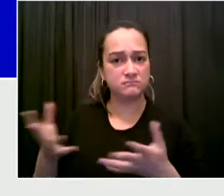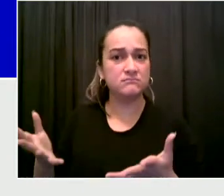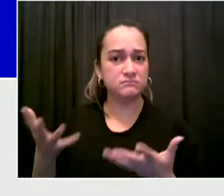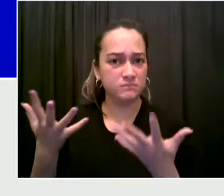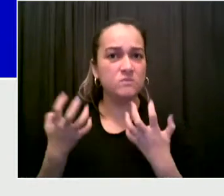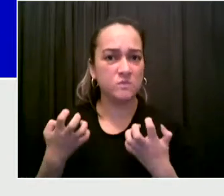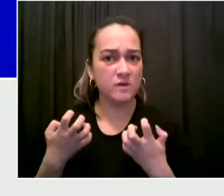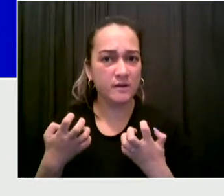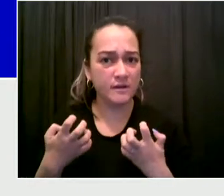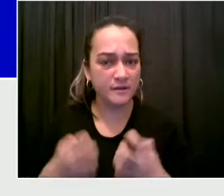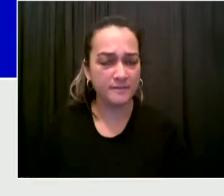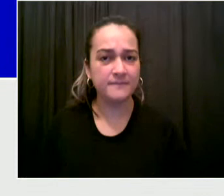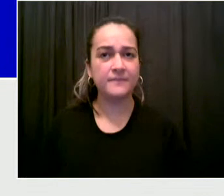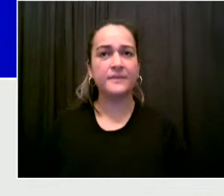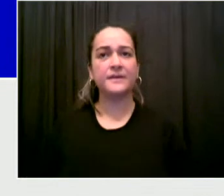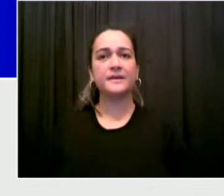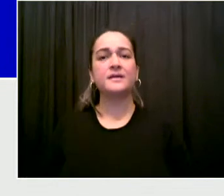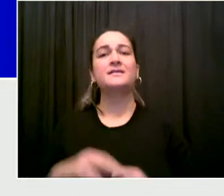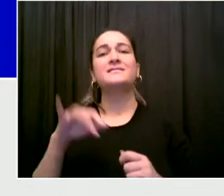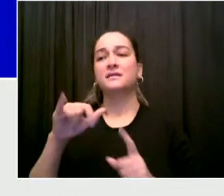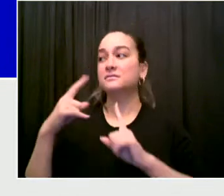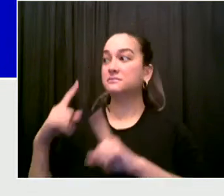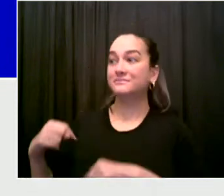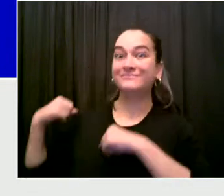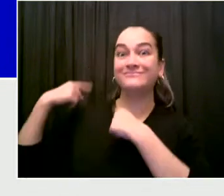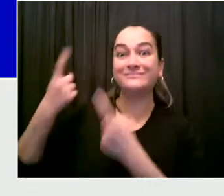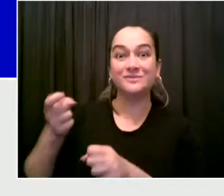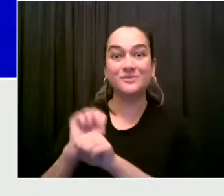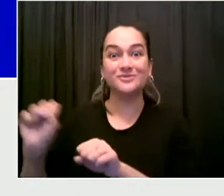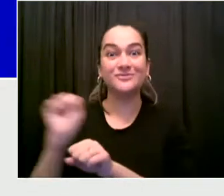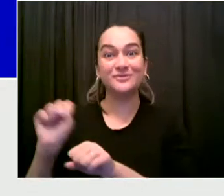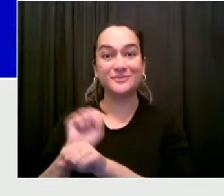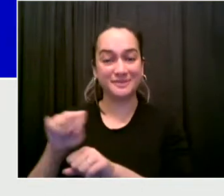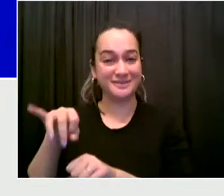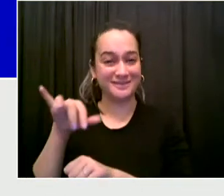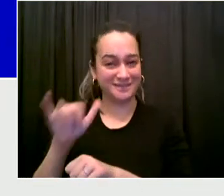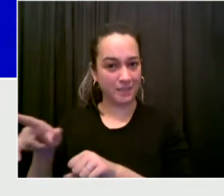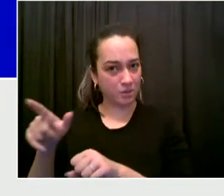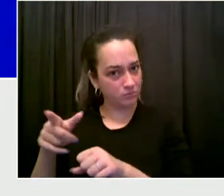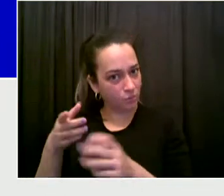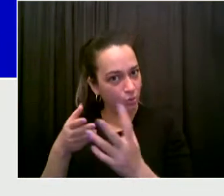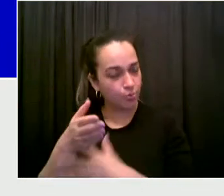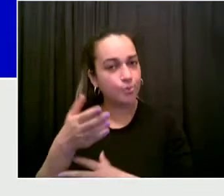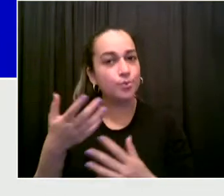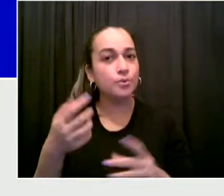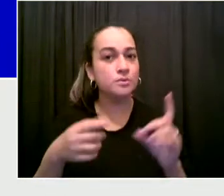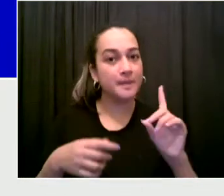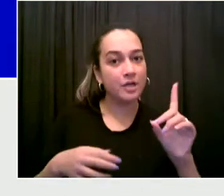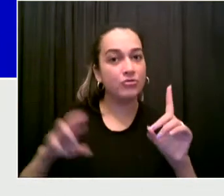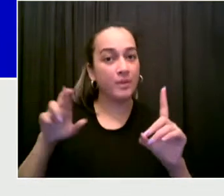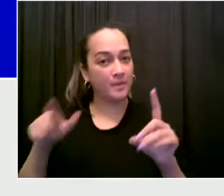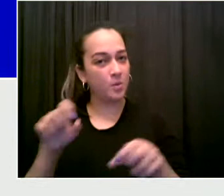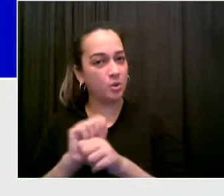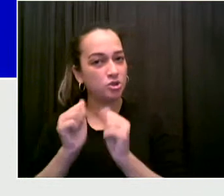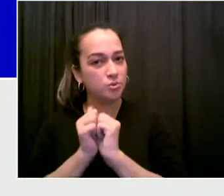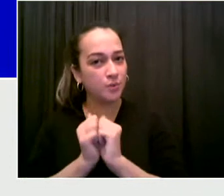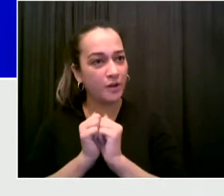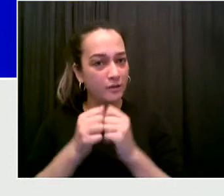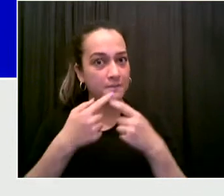AND TOWNS AND COUNTIES BACK. THIS GATHERING IS A GREAT EXAMPLE OF WHAT